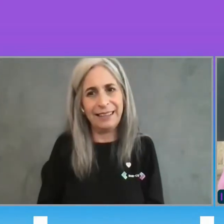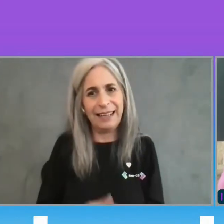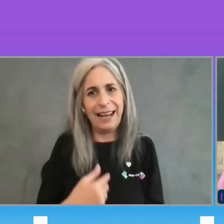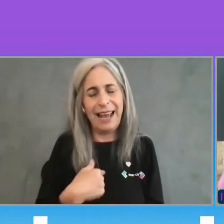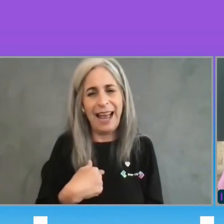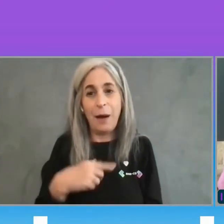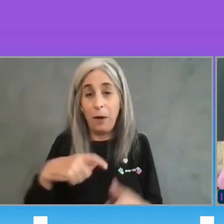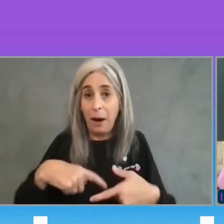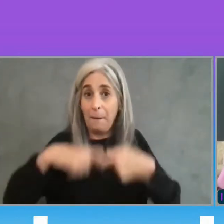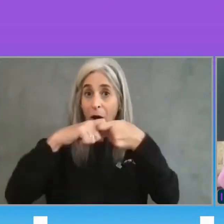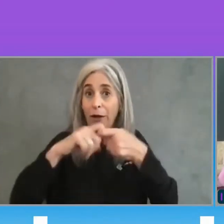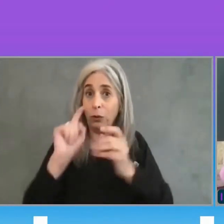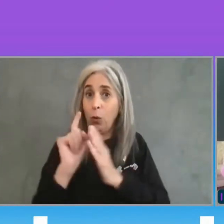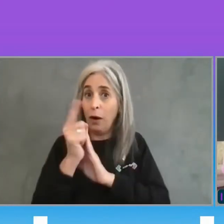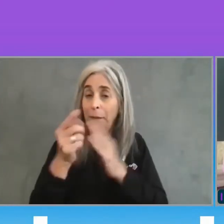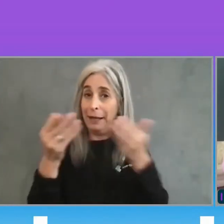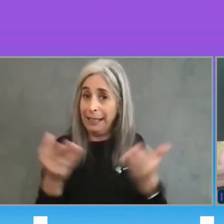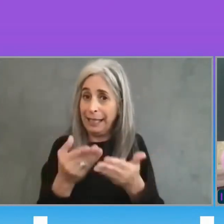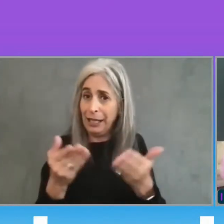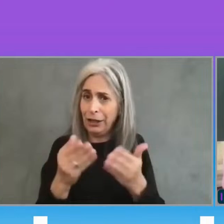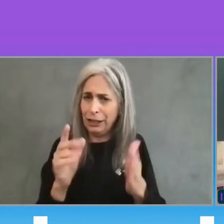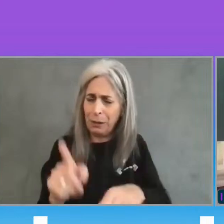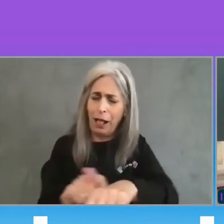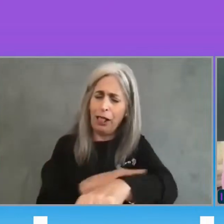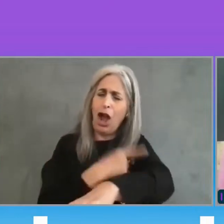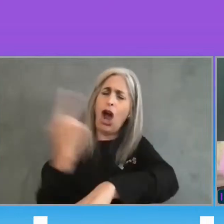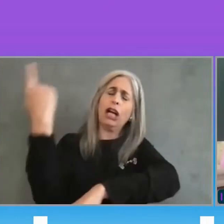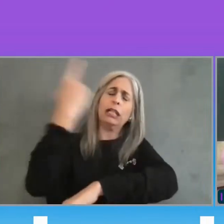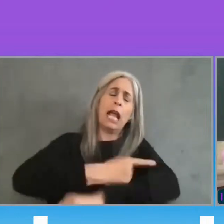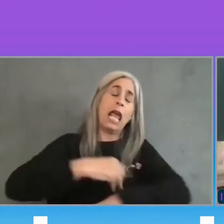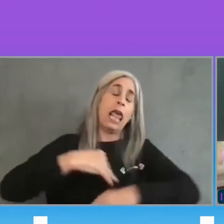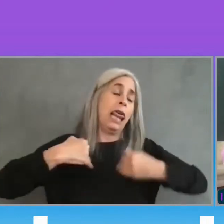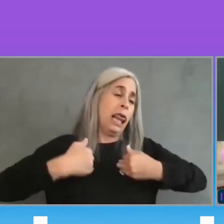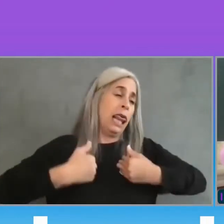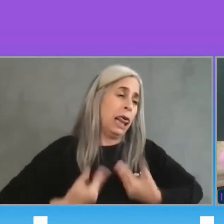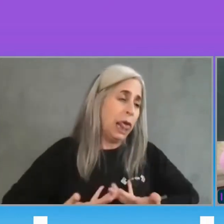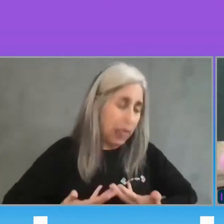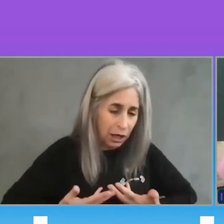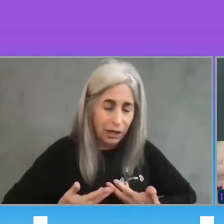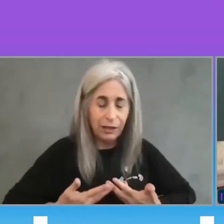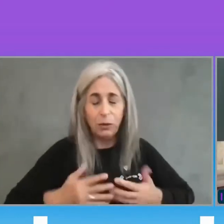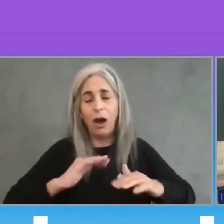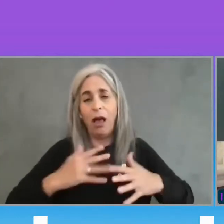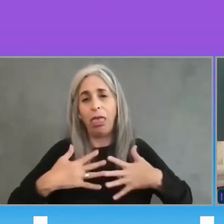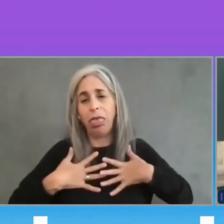I'm going to pause here for just a moment, because it's been a